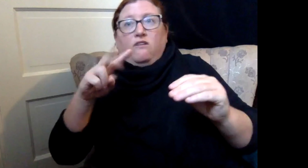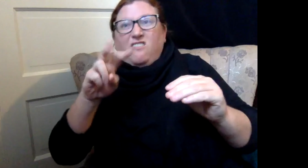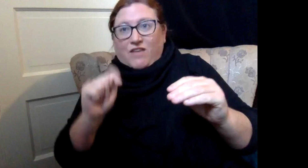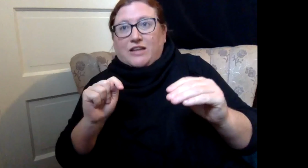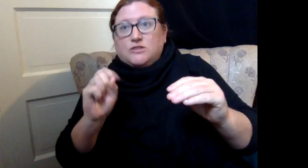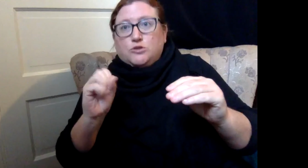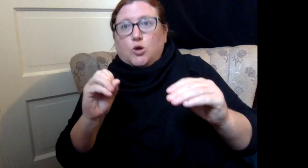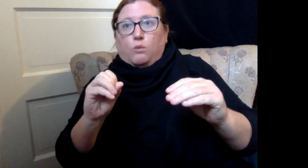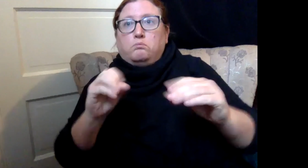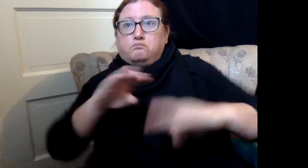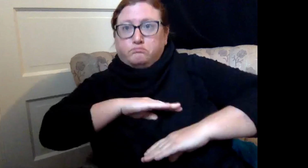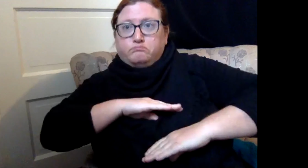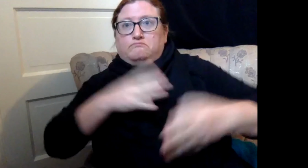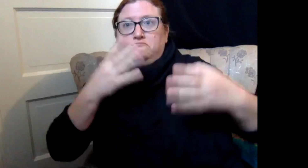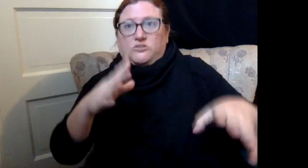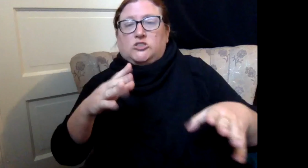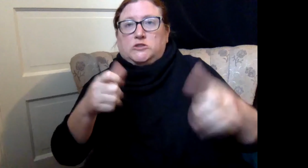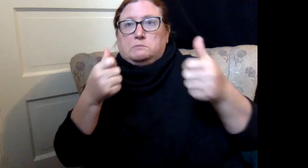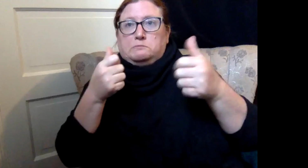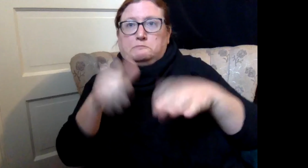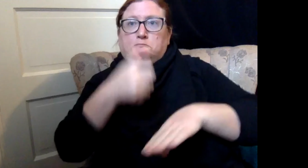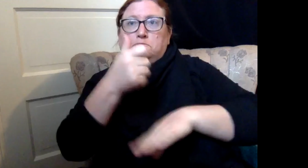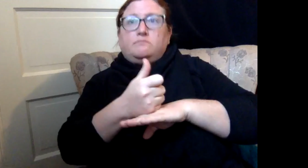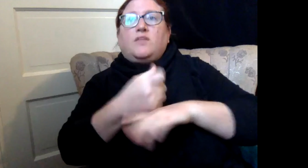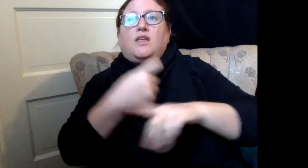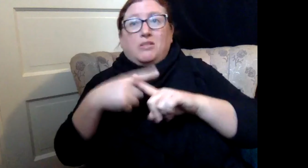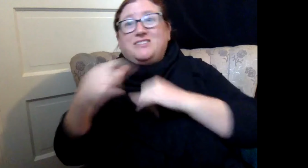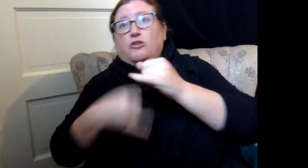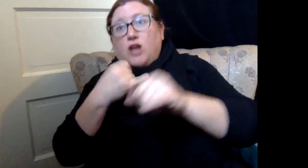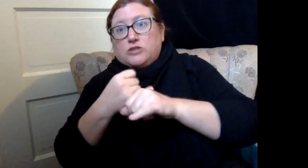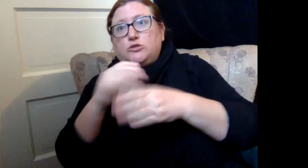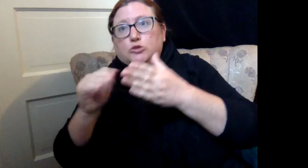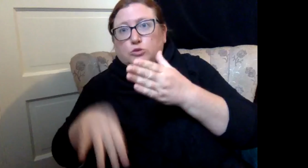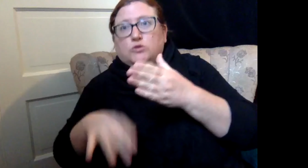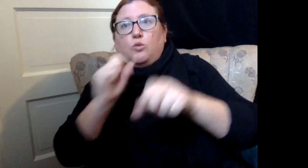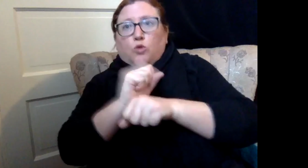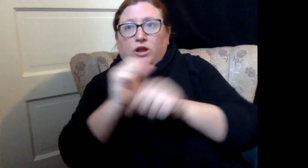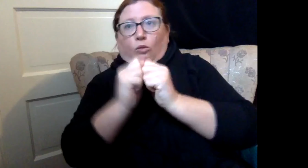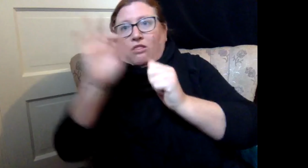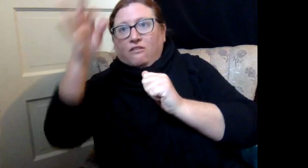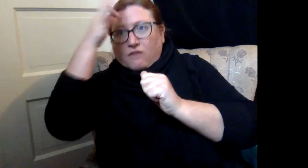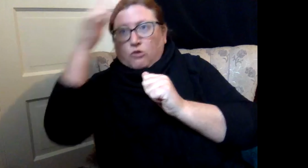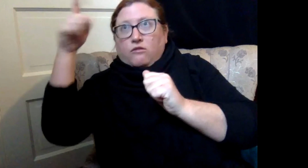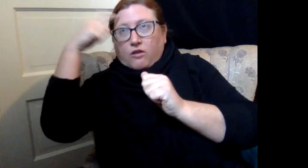veterans. That has been taken care of. Same for international